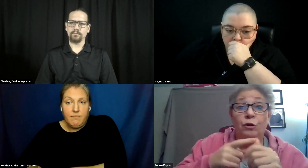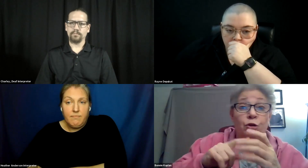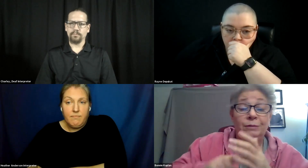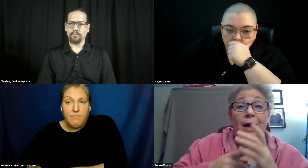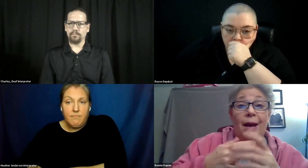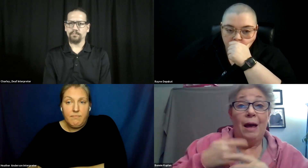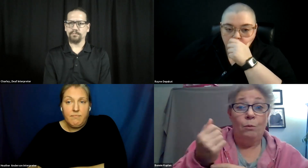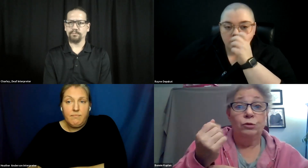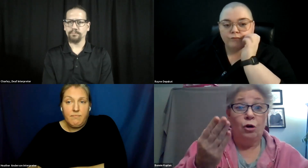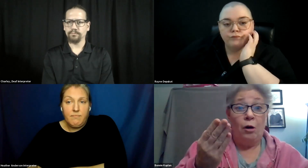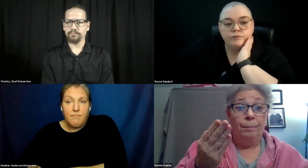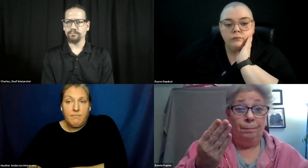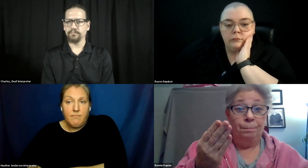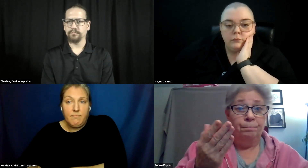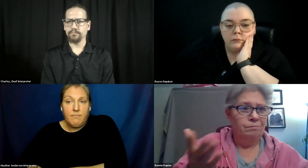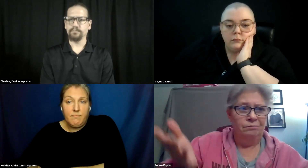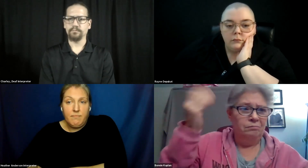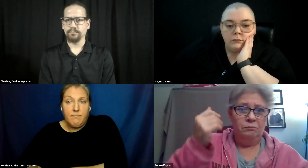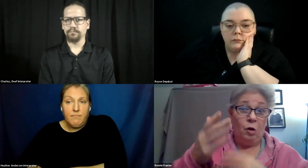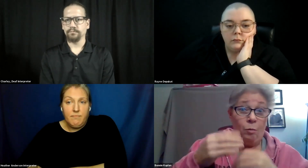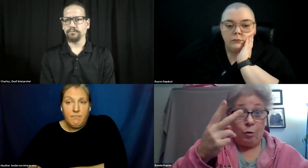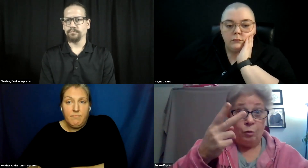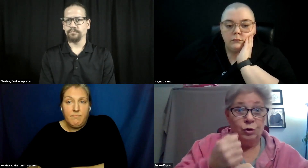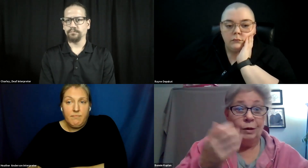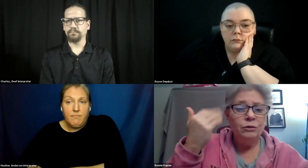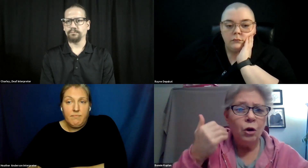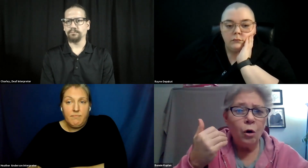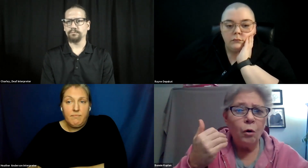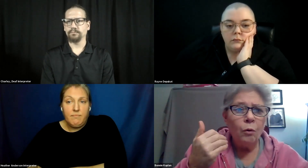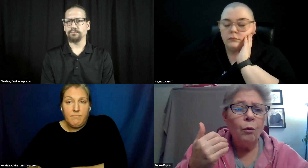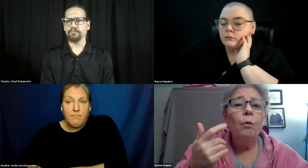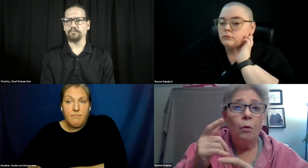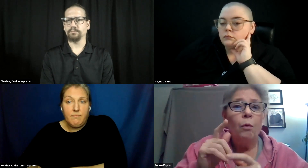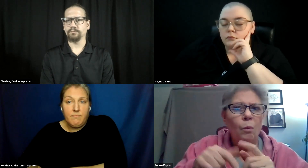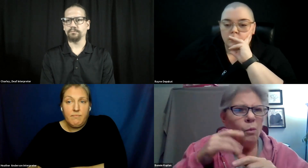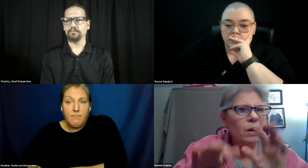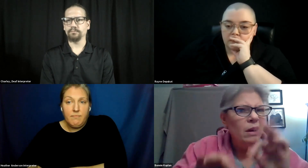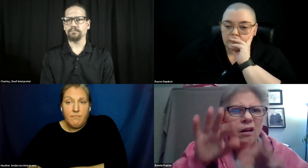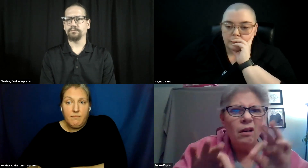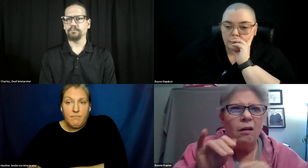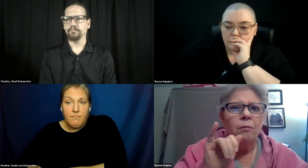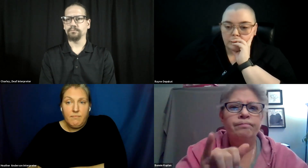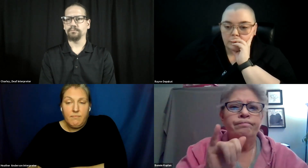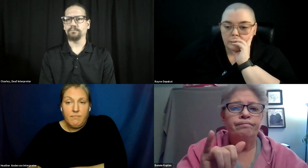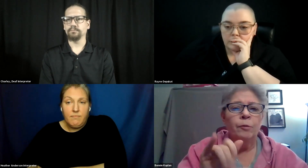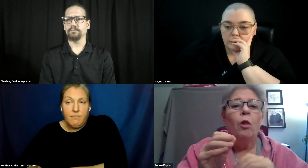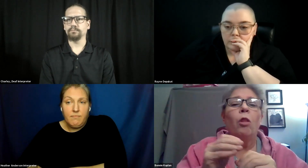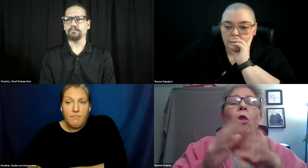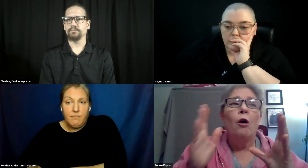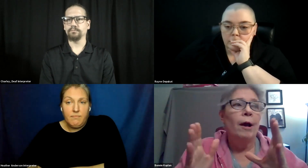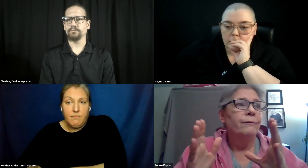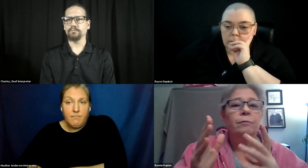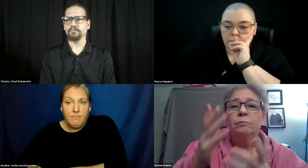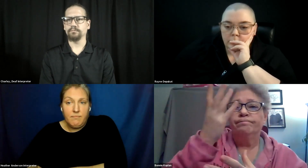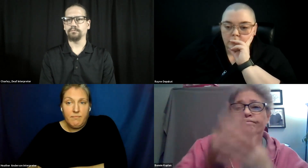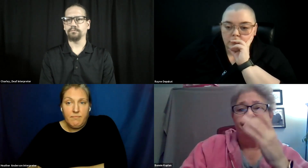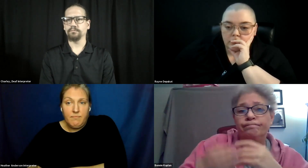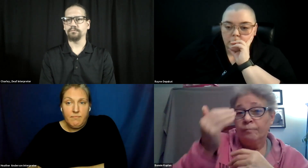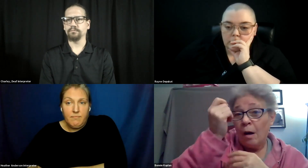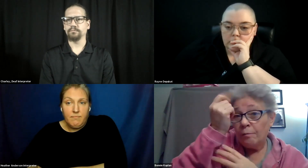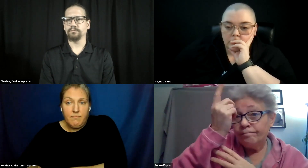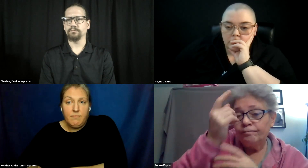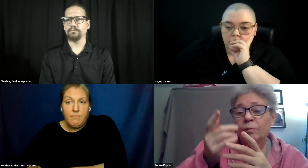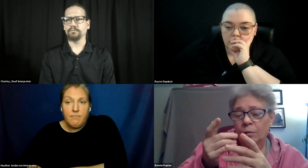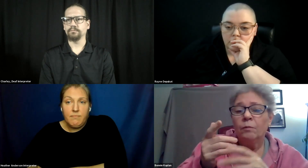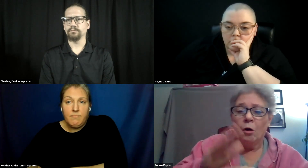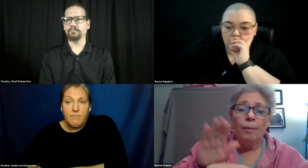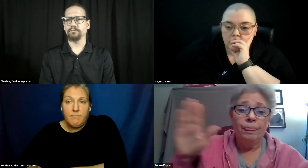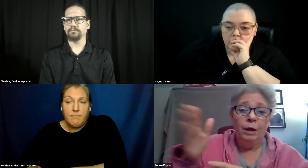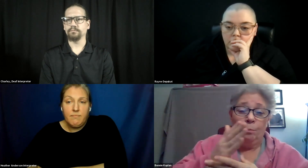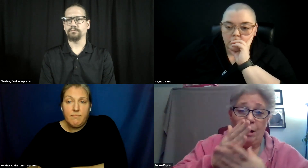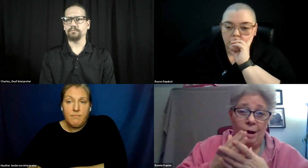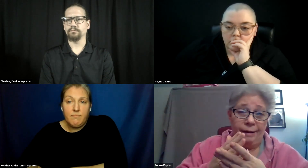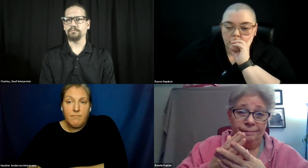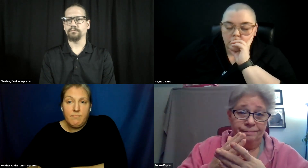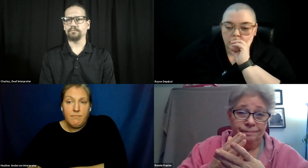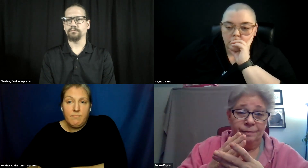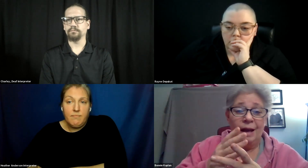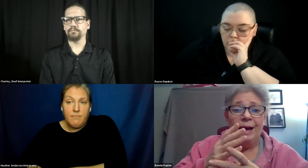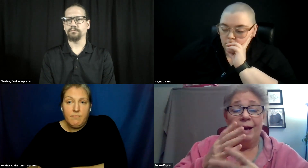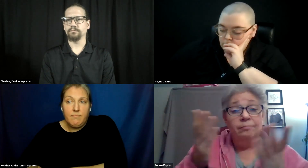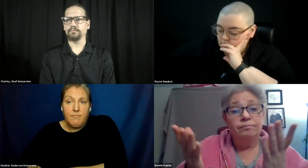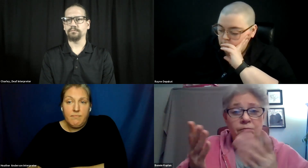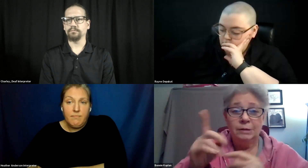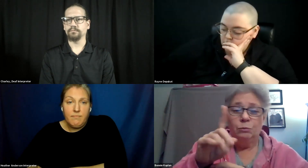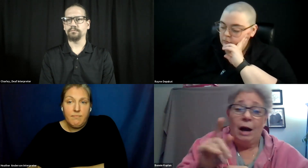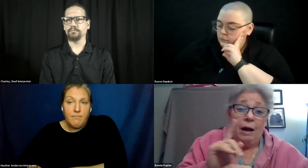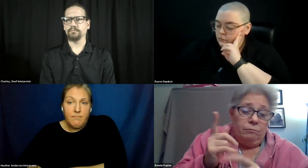And I remember when I first started, it was my job, almost two years ago. And when I started finding all this information out there was a lot of gaps of understanding.